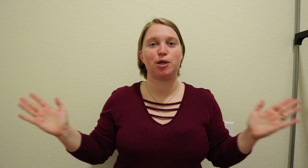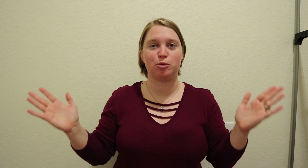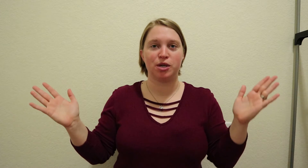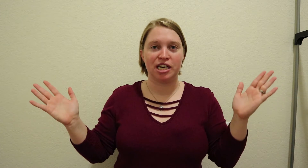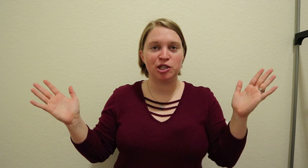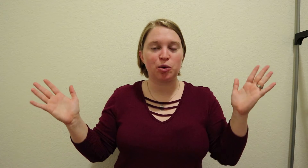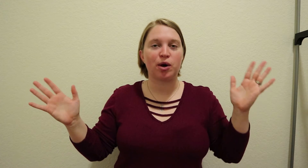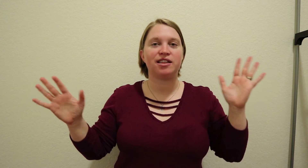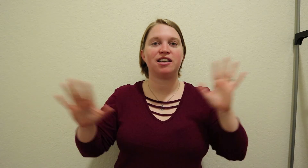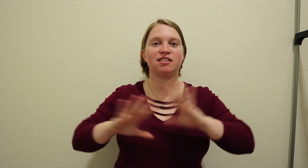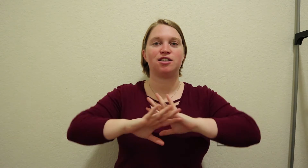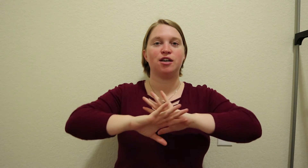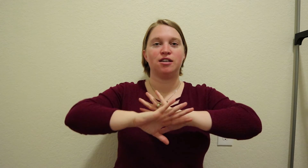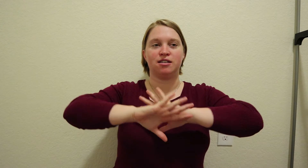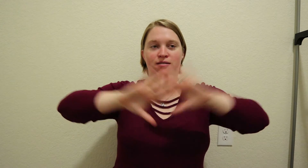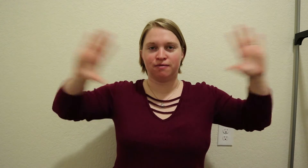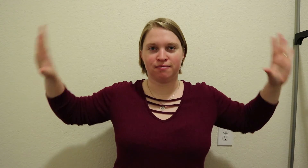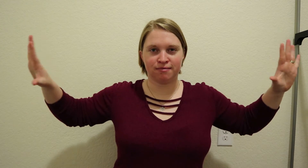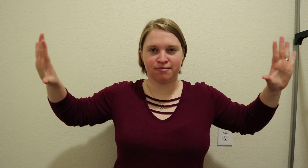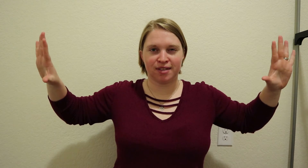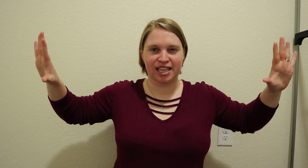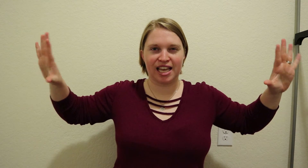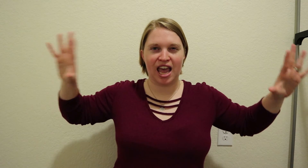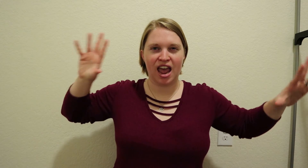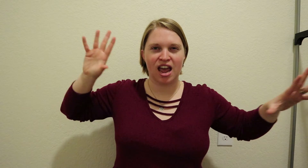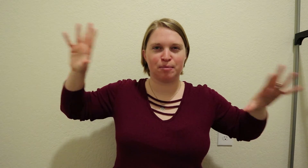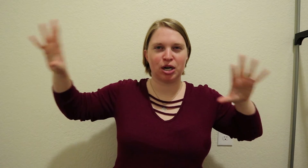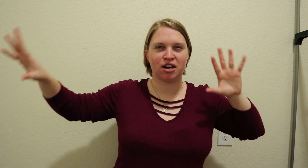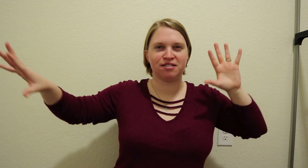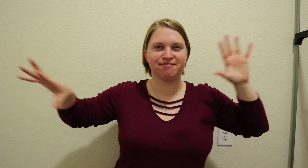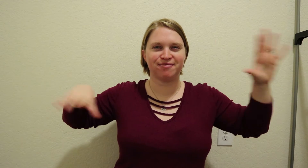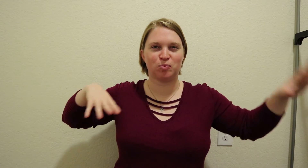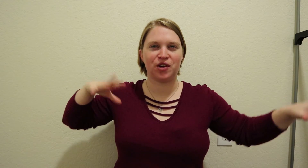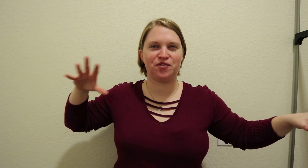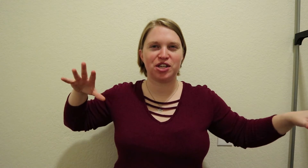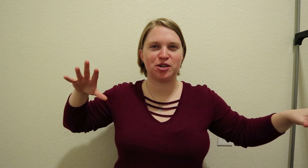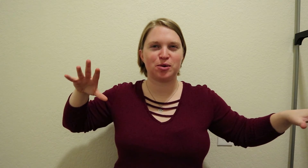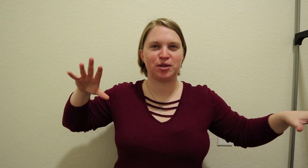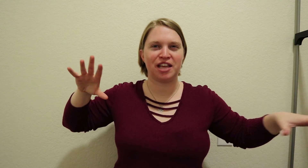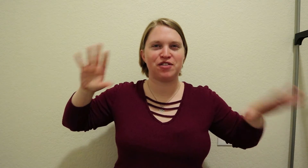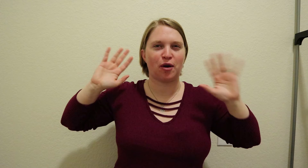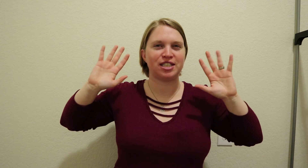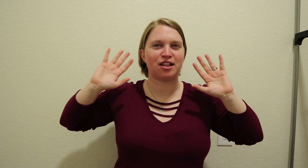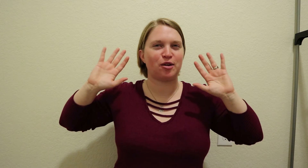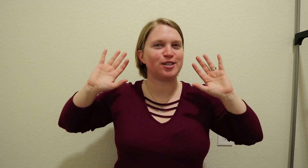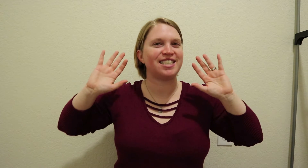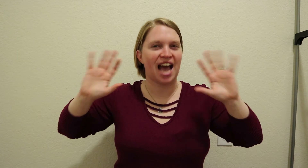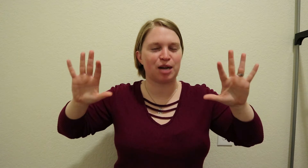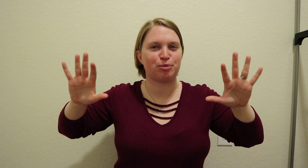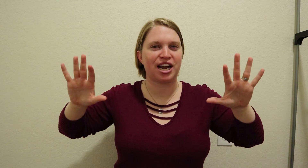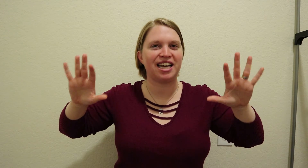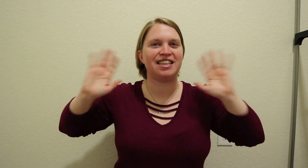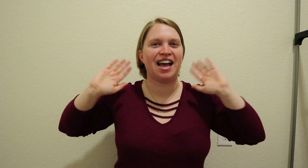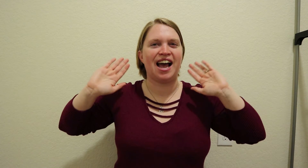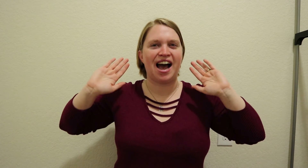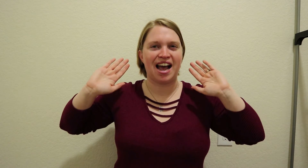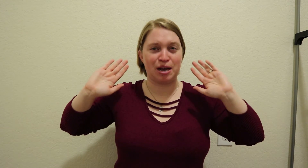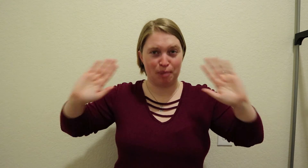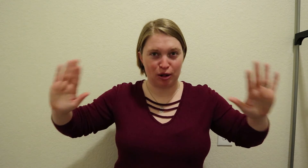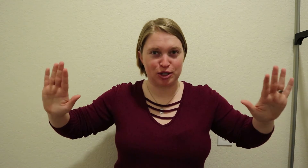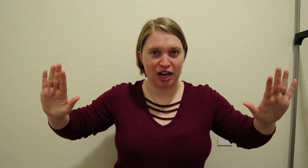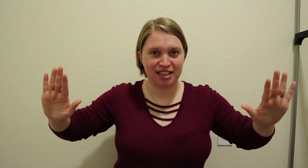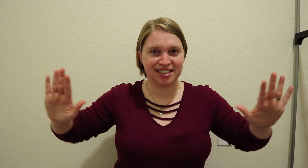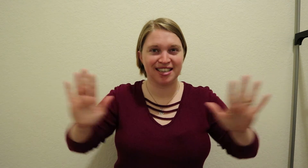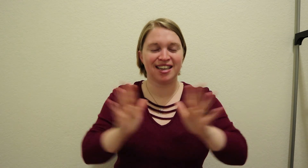you enjoyed this camera review even though it's a little scatterbrained I apologize